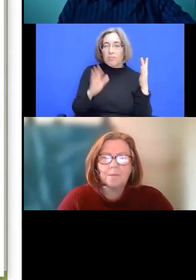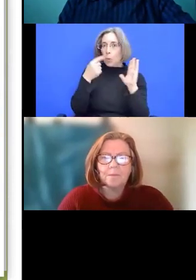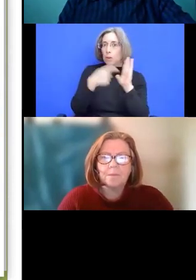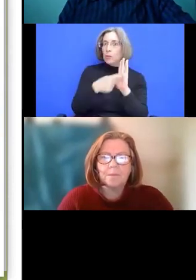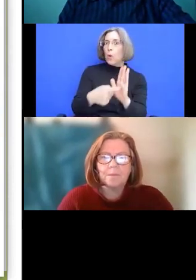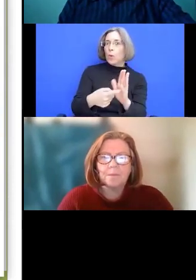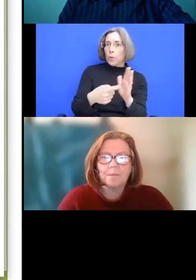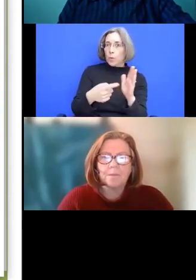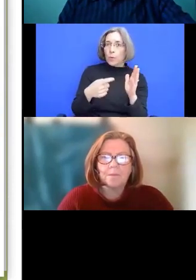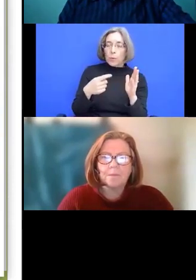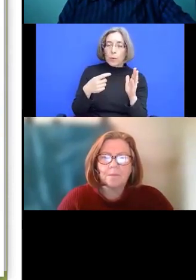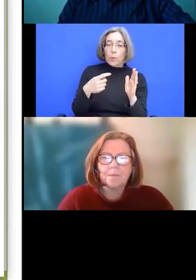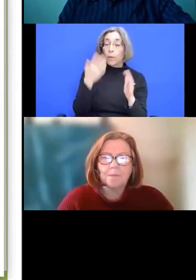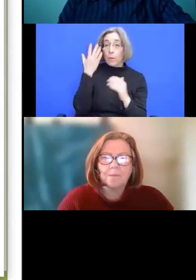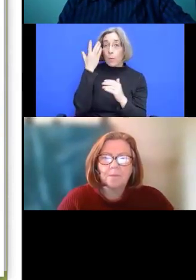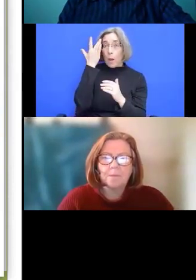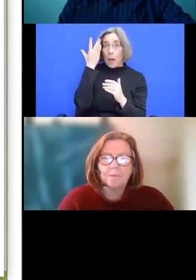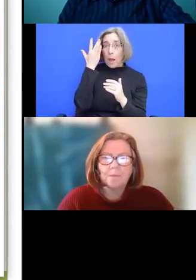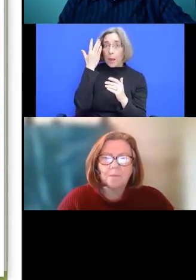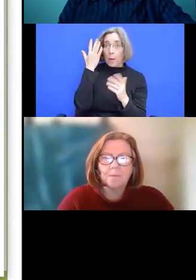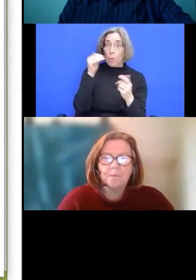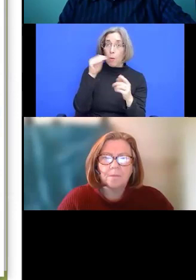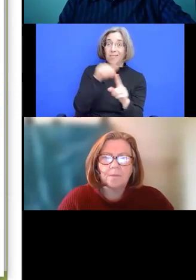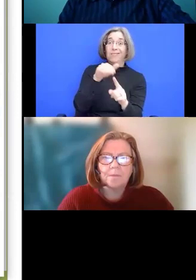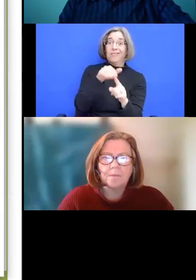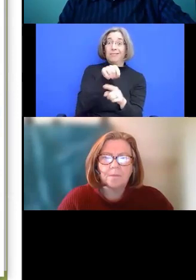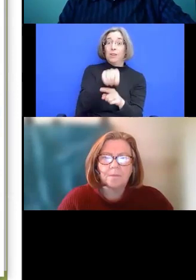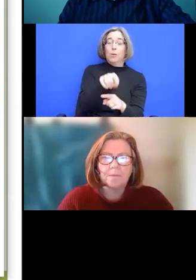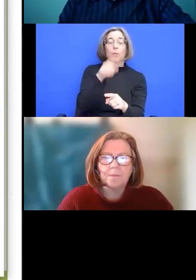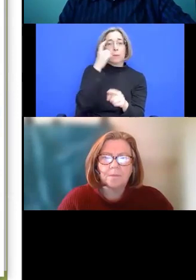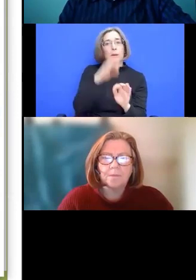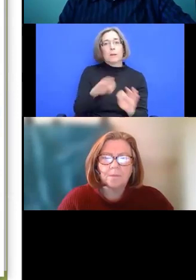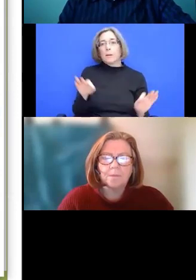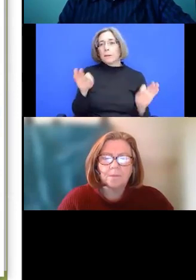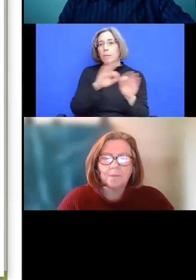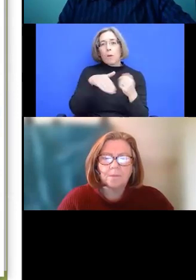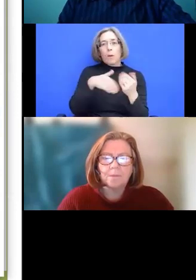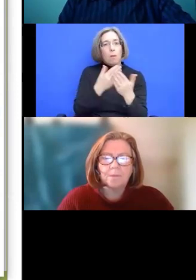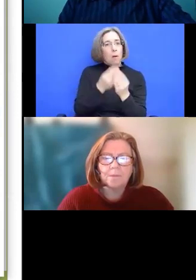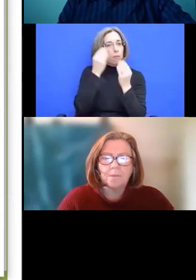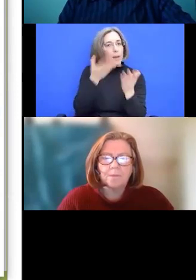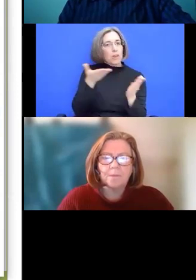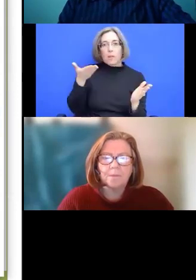We do this because it's really important that valid information is filled out and what happens is,